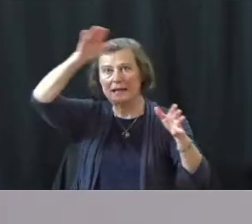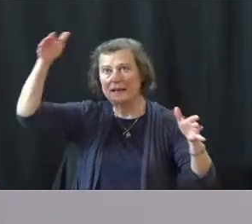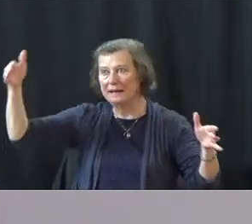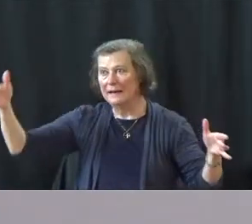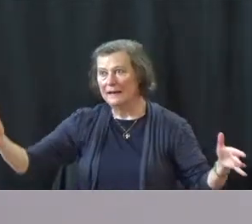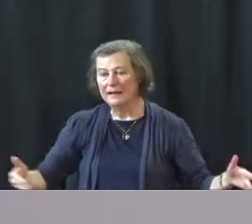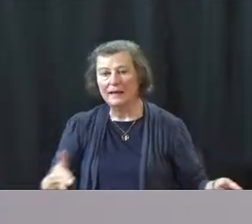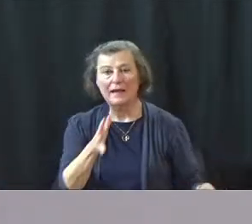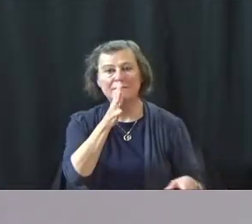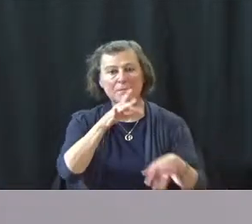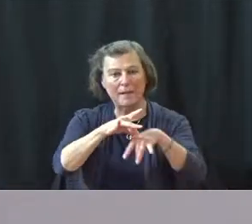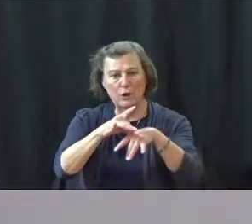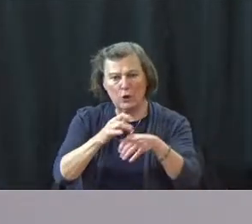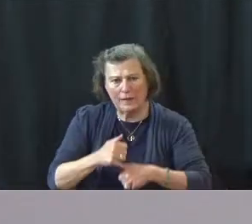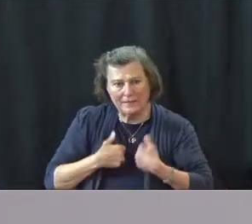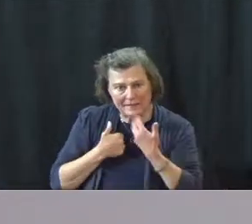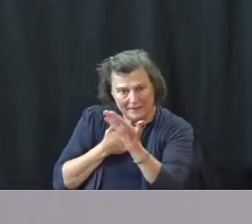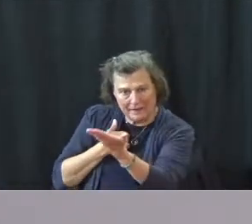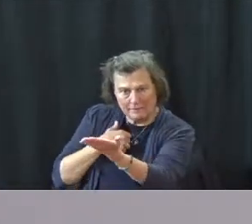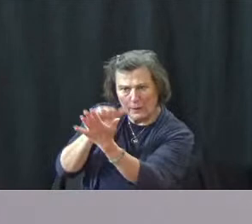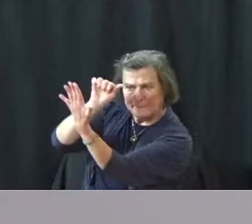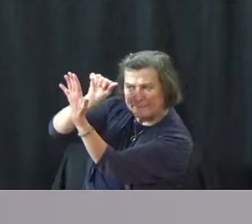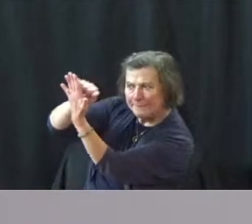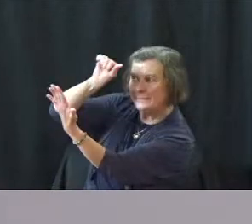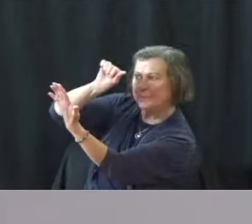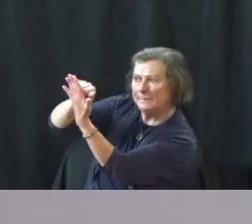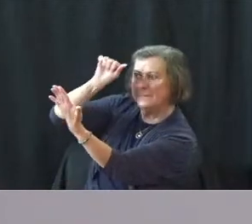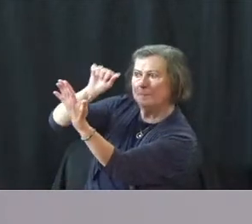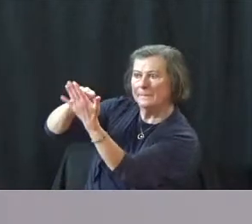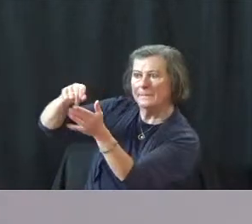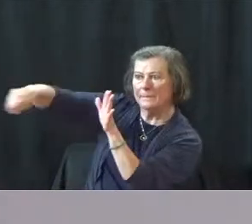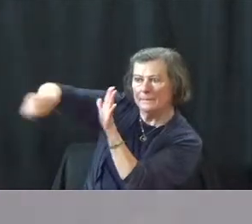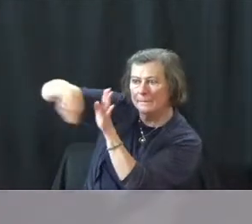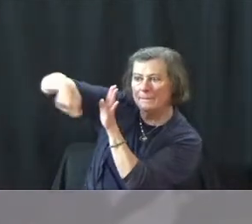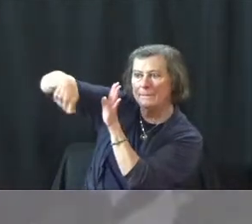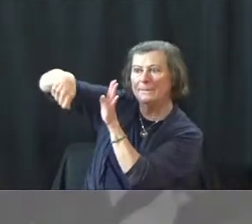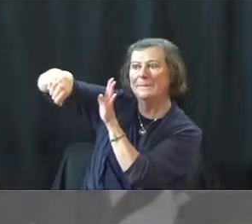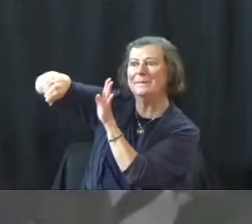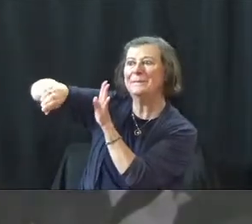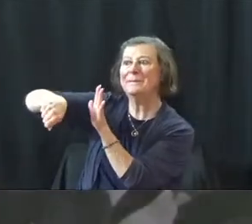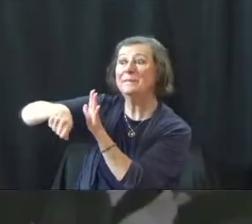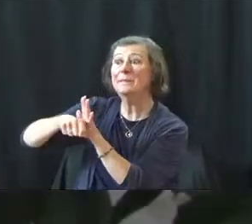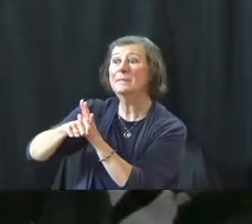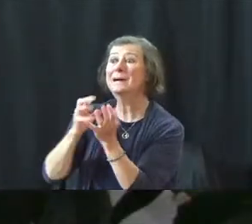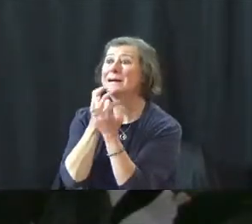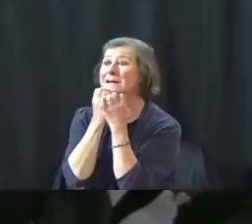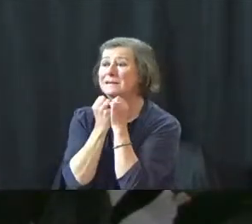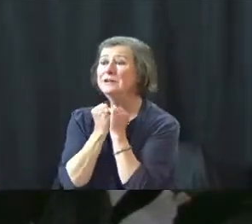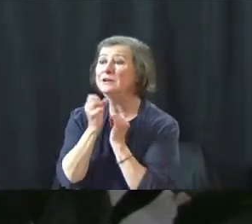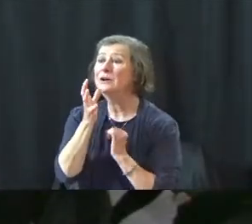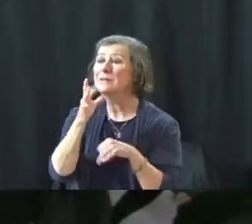She knocked upon the cave’s large door and rang the silver bell. “Dear Mother Earth, What shall I do?